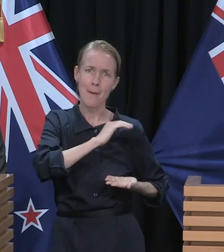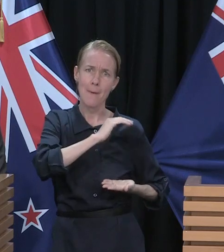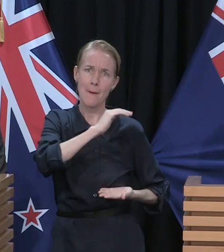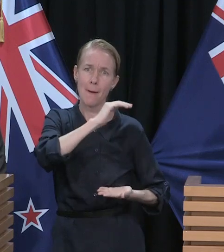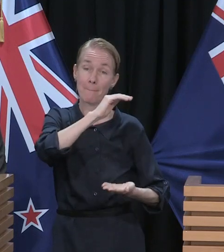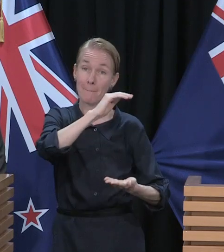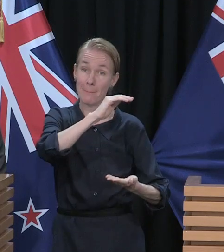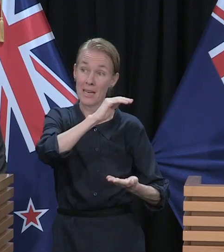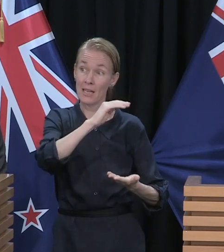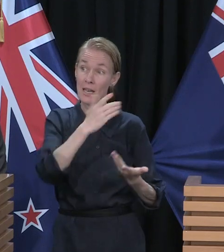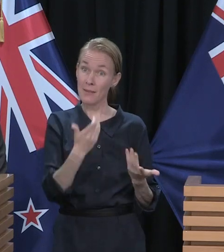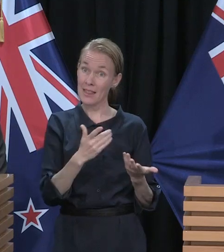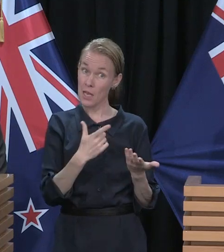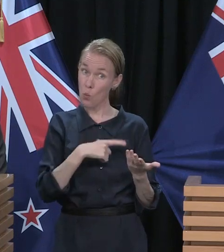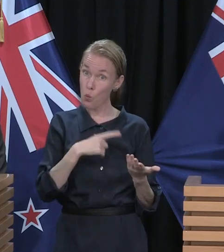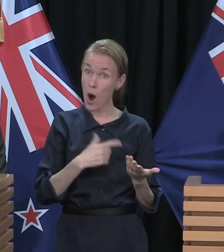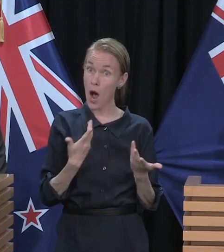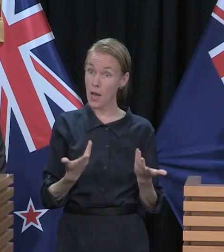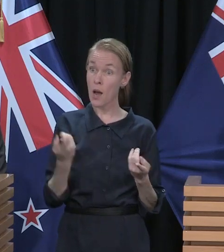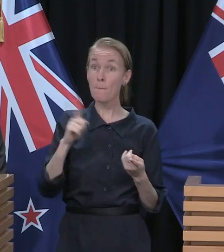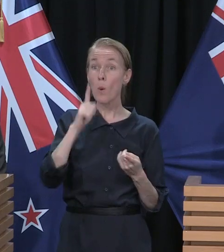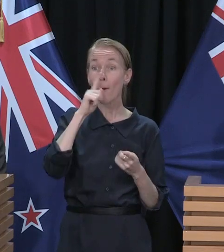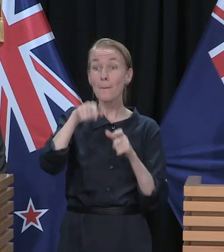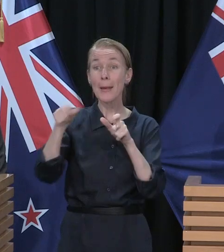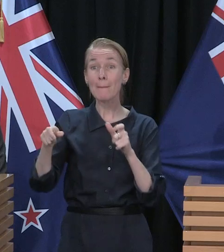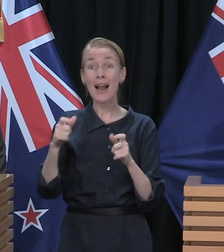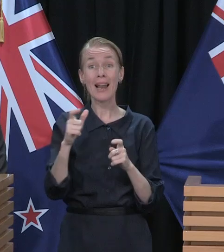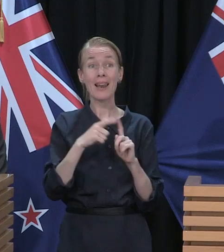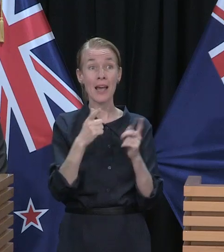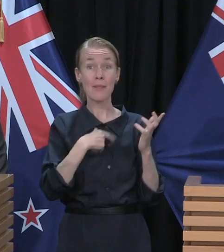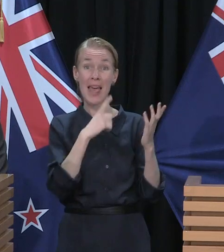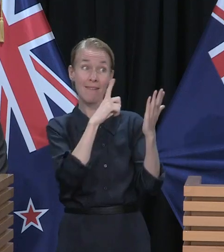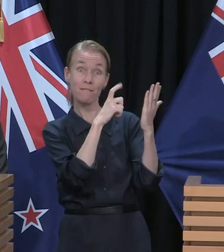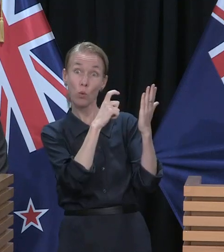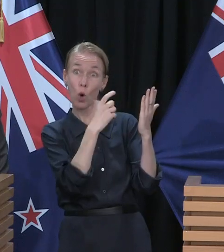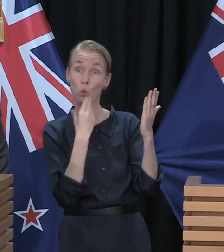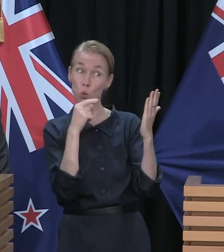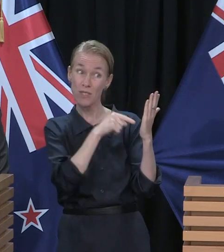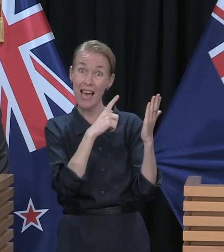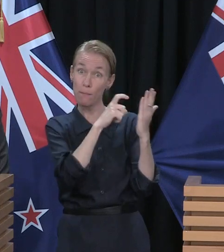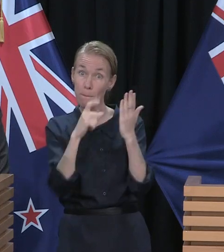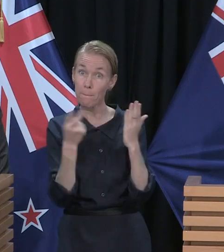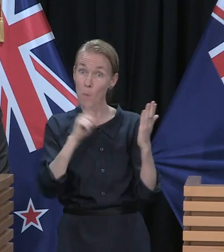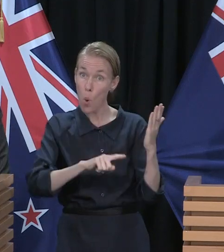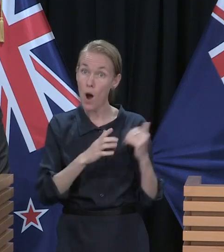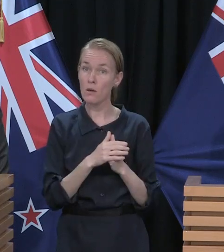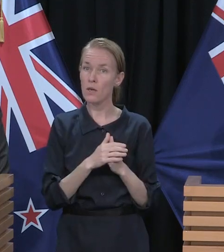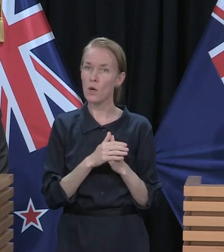that spike a few weeks ago, when both you and the Prime Minister were (SPEAKS INDISTINCTLY). Is that because more people are using it? Or